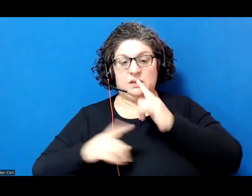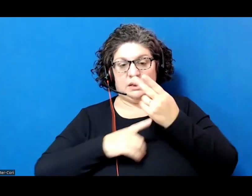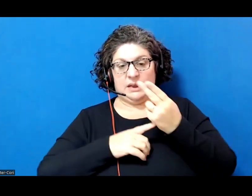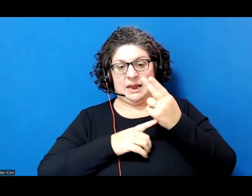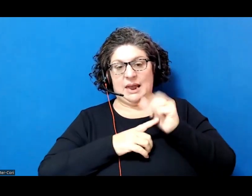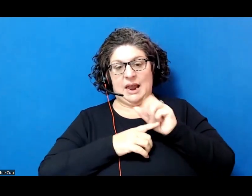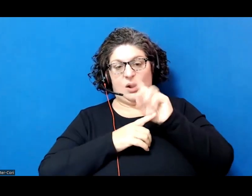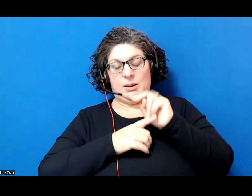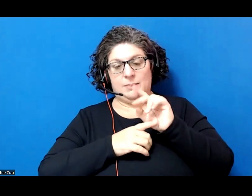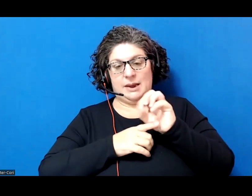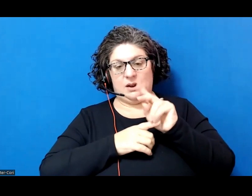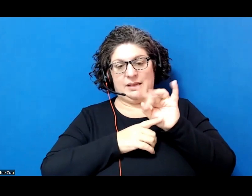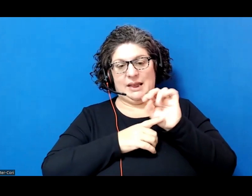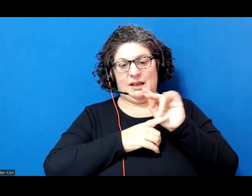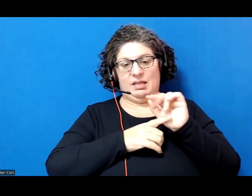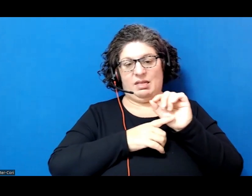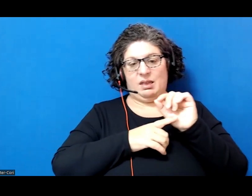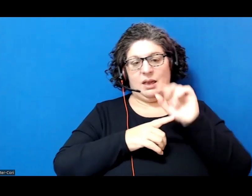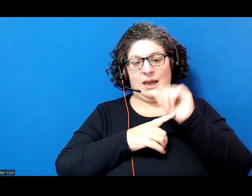So I think that would be more powerful.